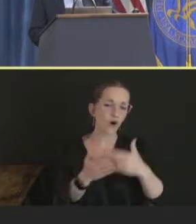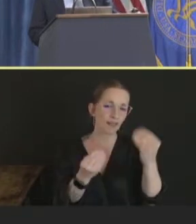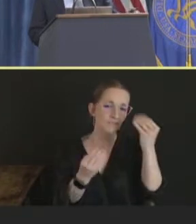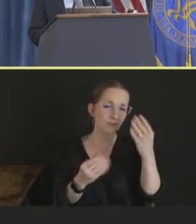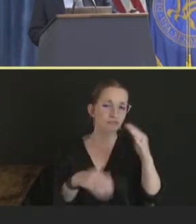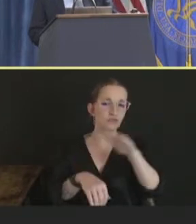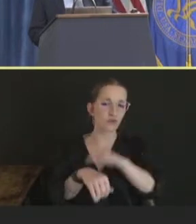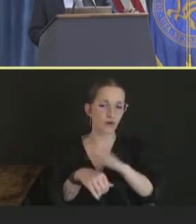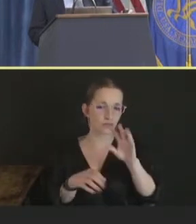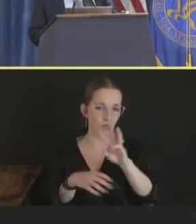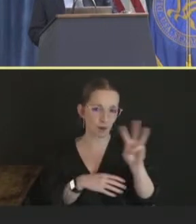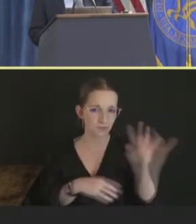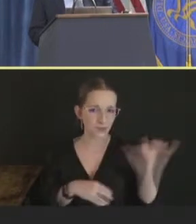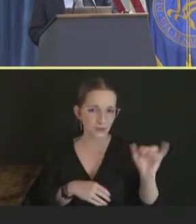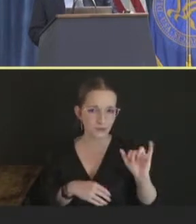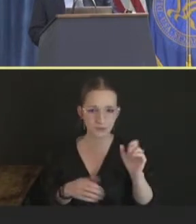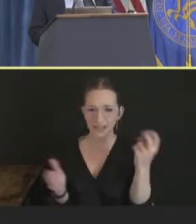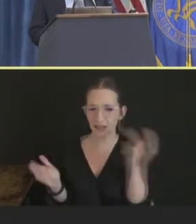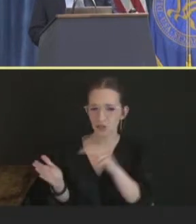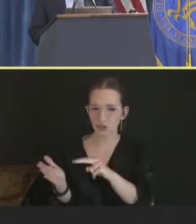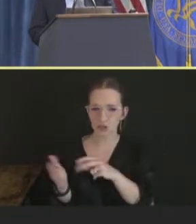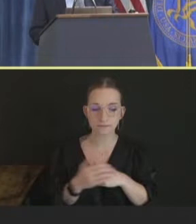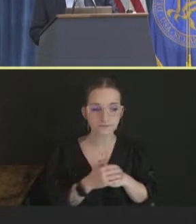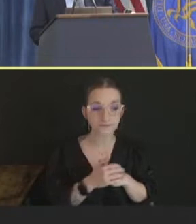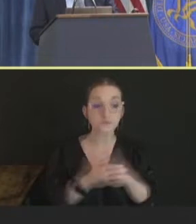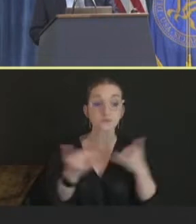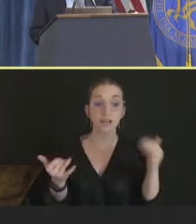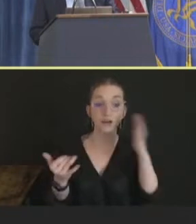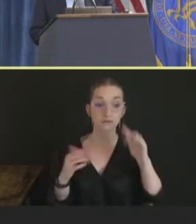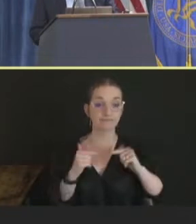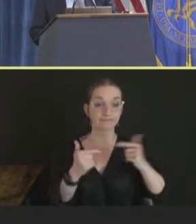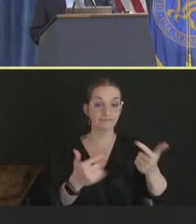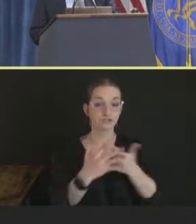At this time, I'd like to start our first presentation of the day from Dr. John Dunn,